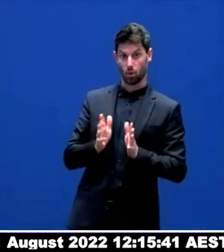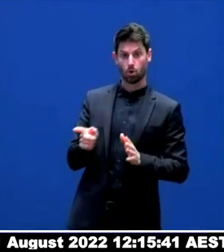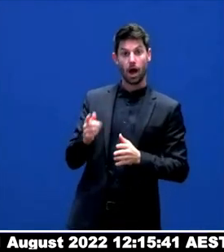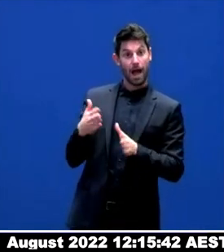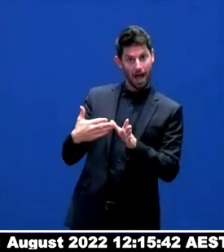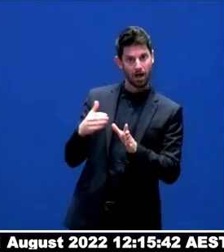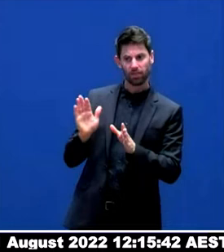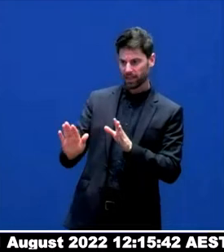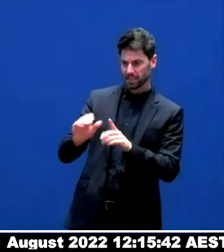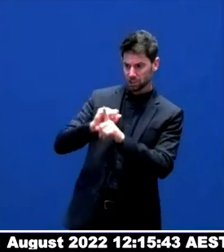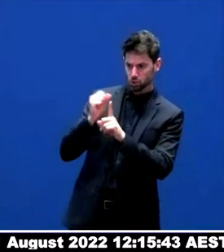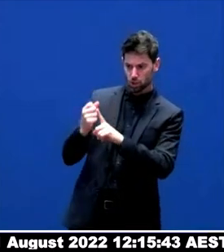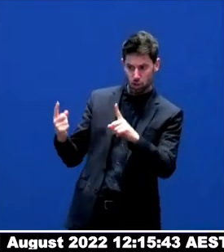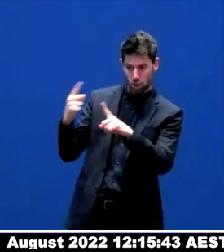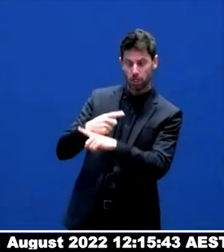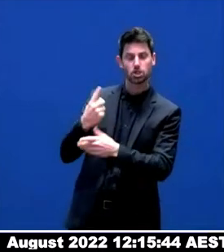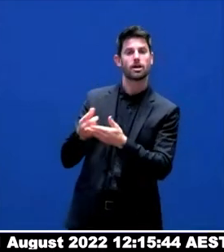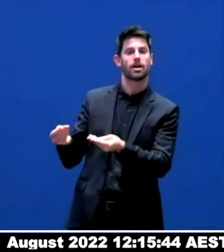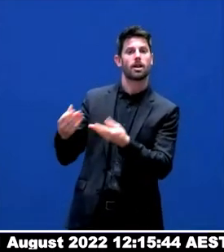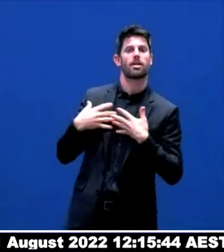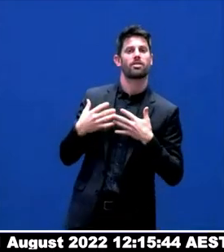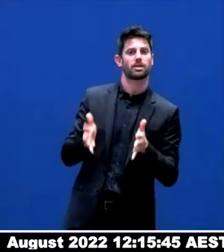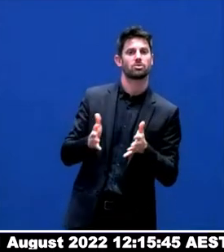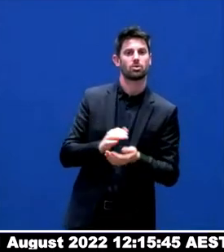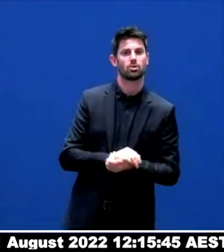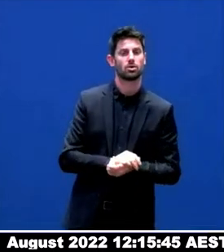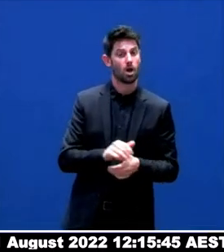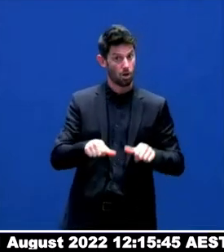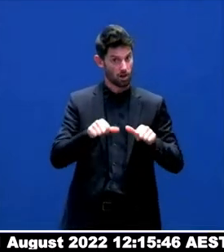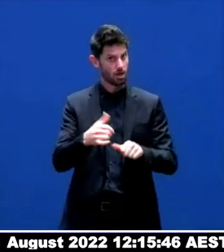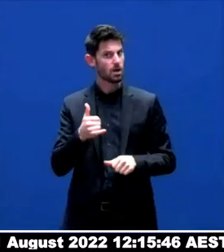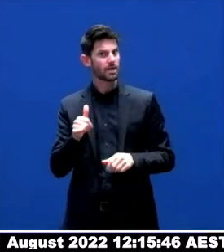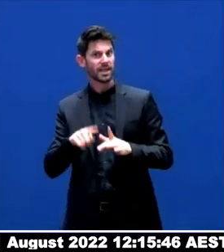circumstance. MS EASTMAN: So they have to identify if there might be some changes in